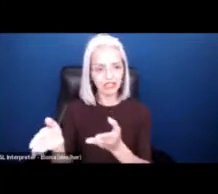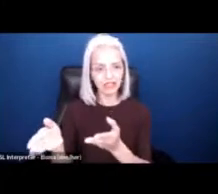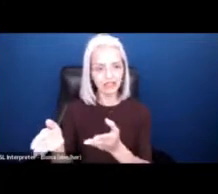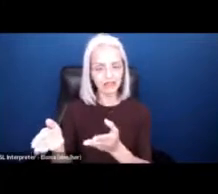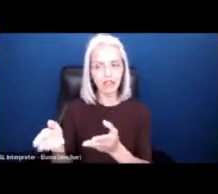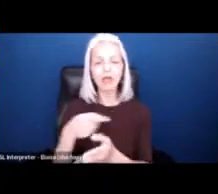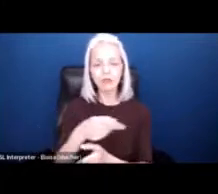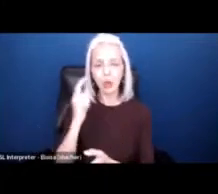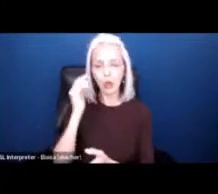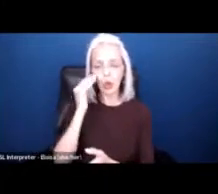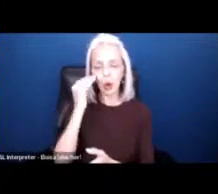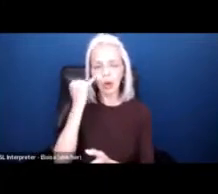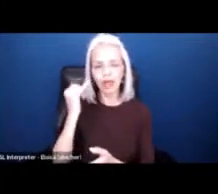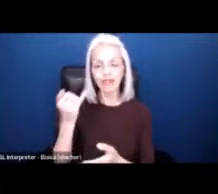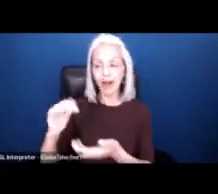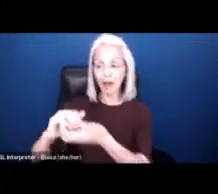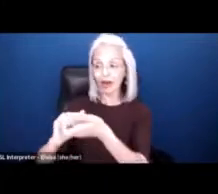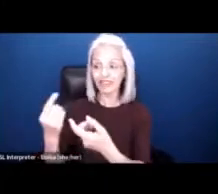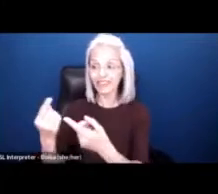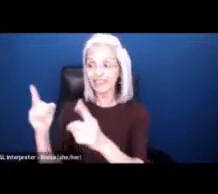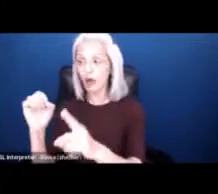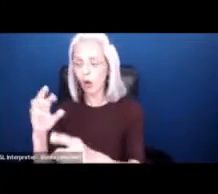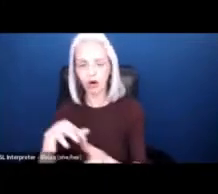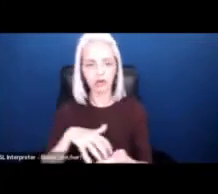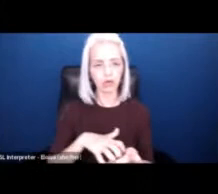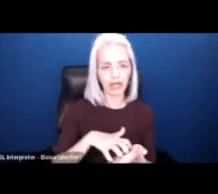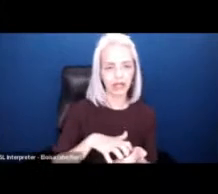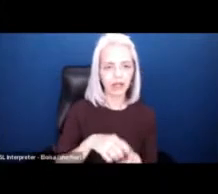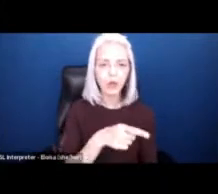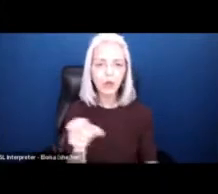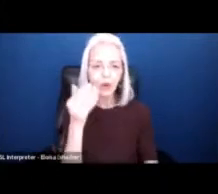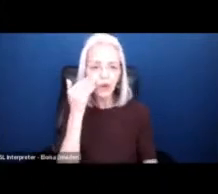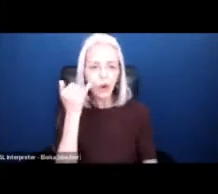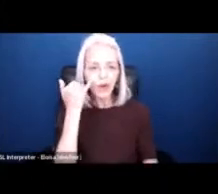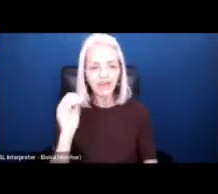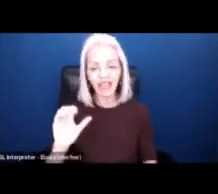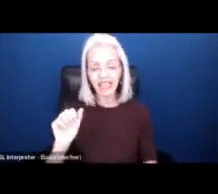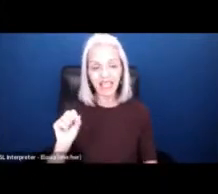aren't working, you know, when you're doing case management, where those partnerships fall